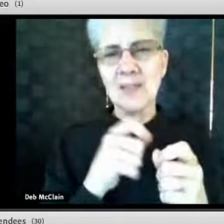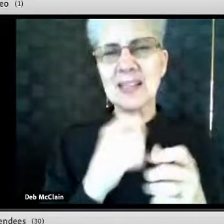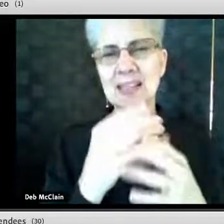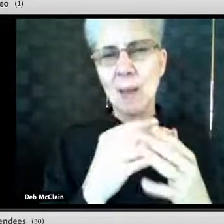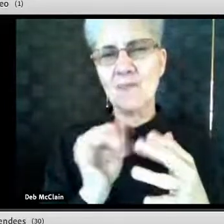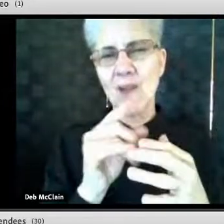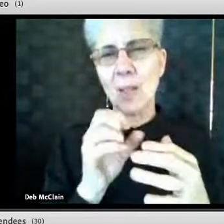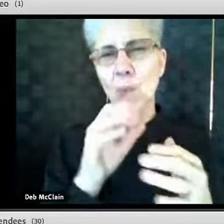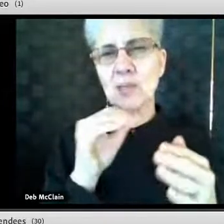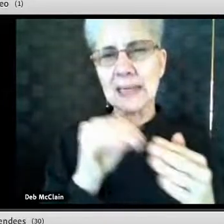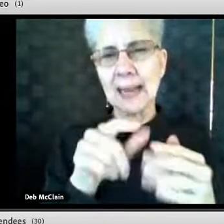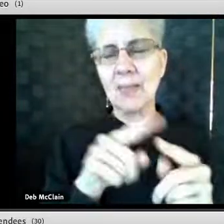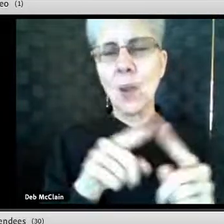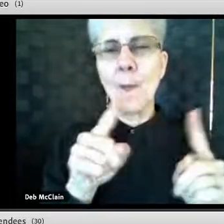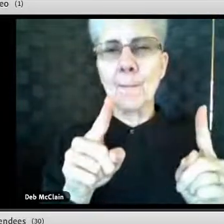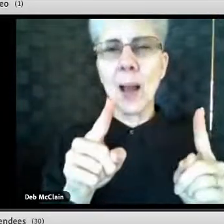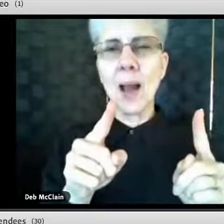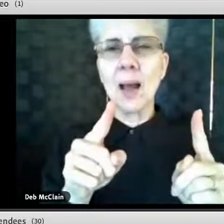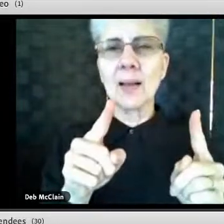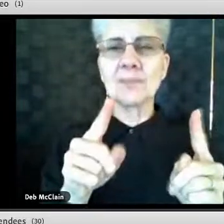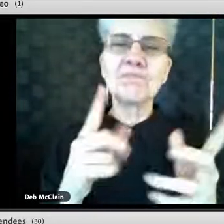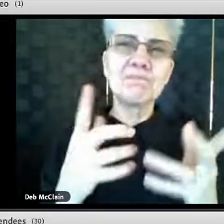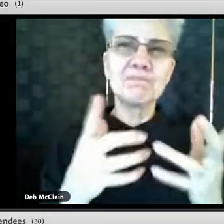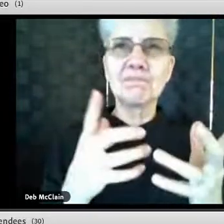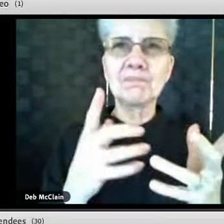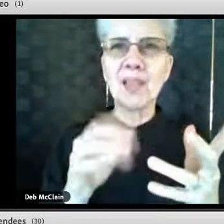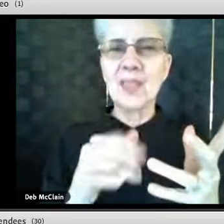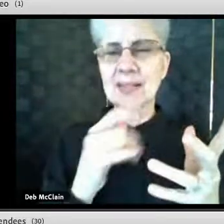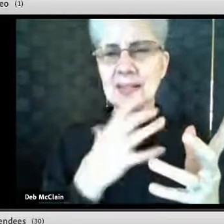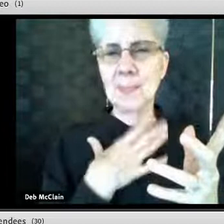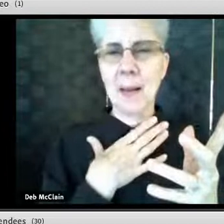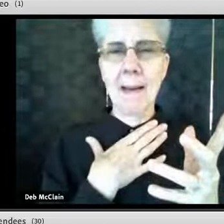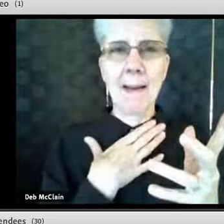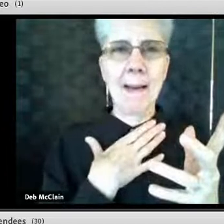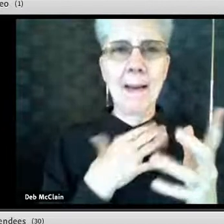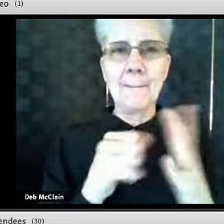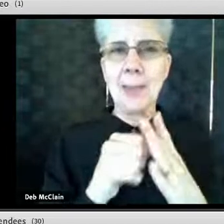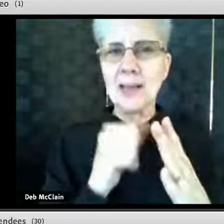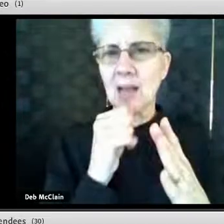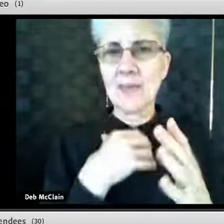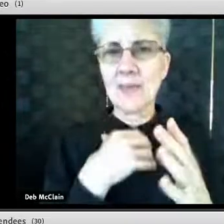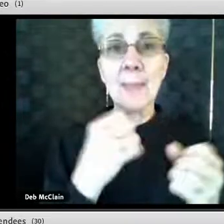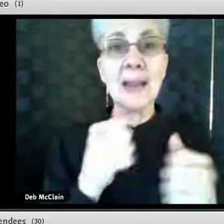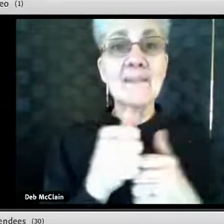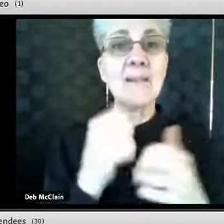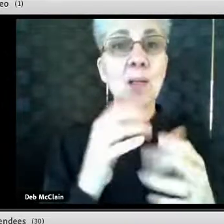of followers to get in there, and this is my page, and I don't have that many followers,